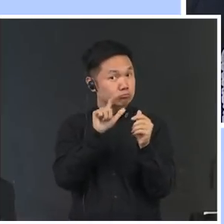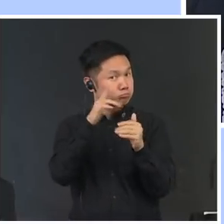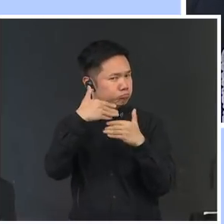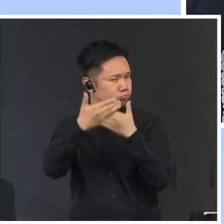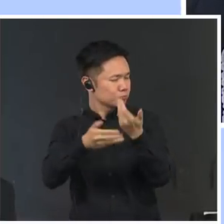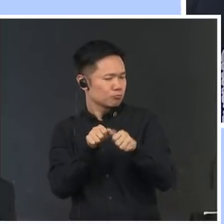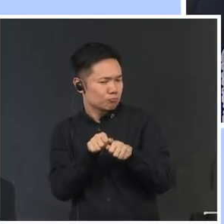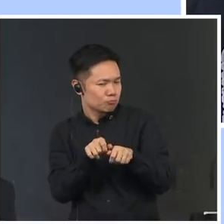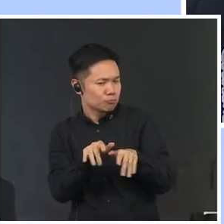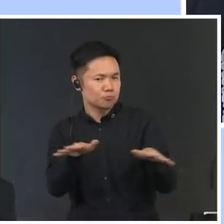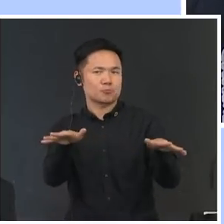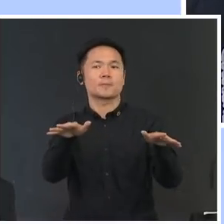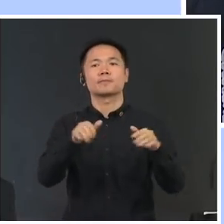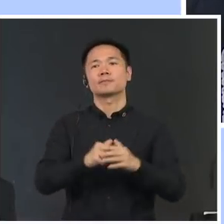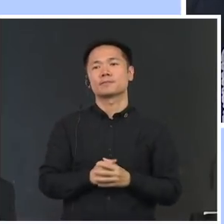the milestone of sign language.